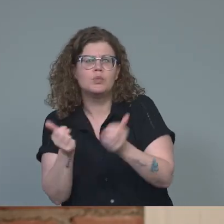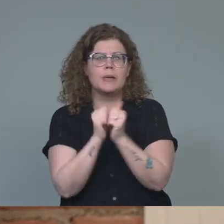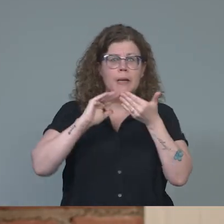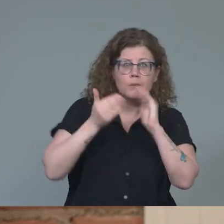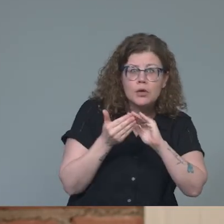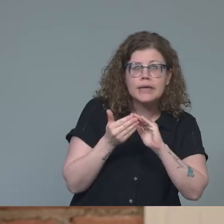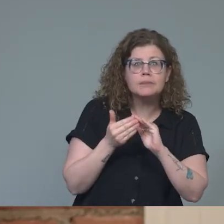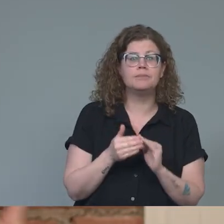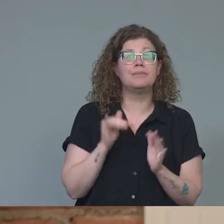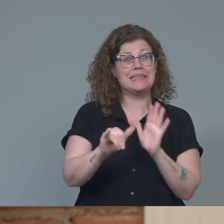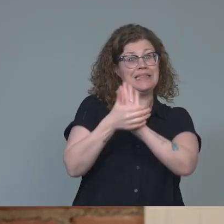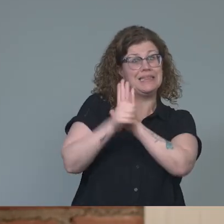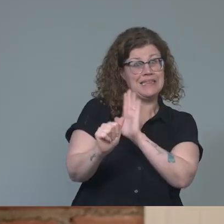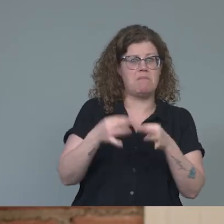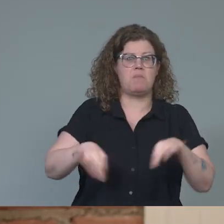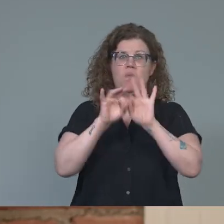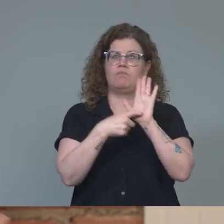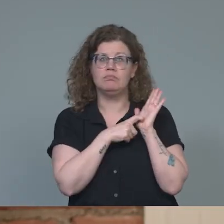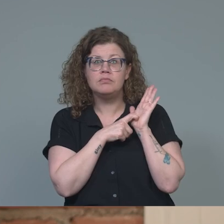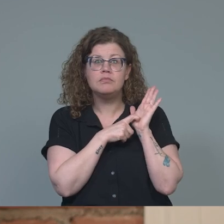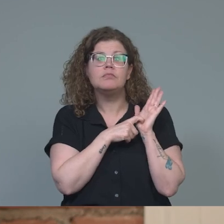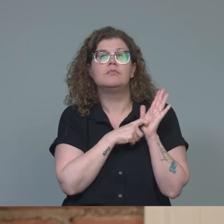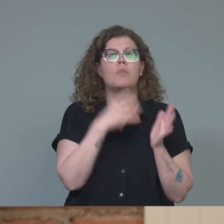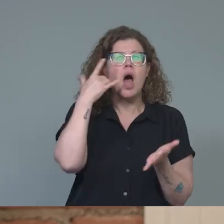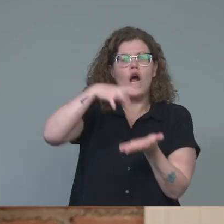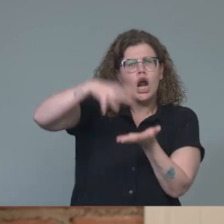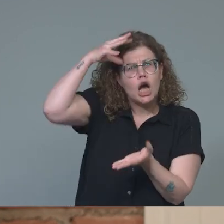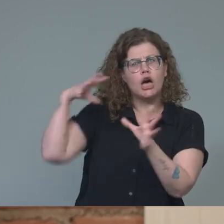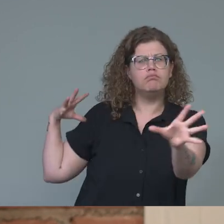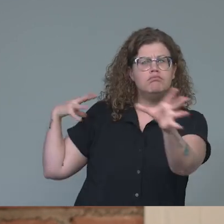you're taught to work in a studio, to perfect your own practice, kind of in solitude,